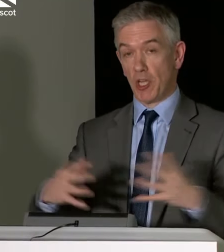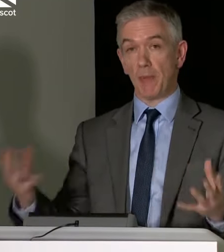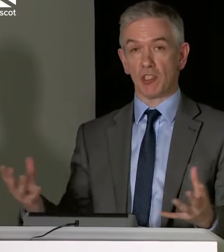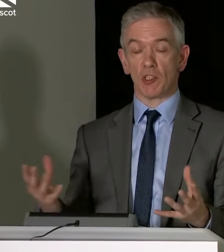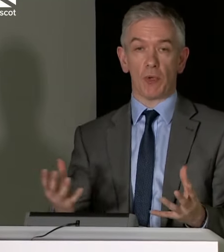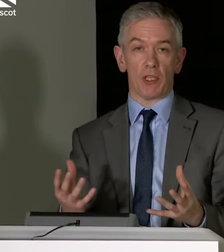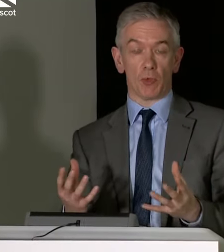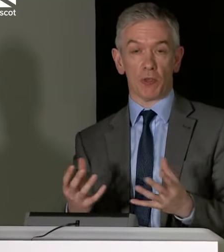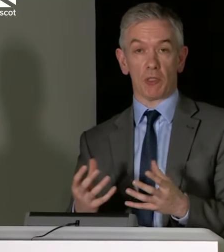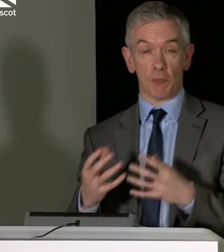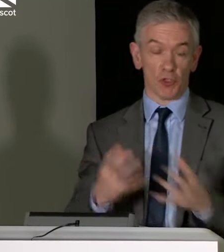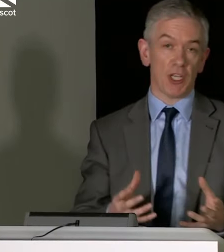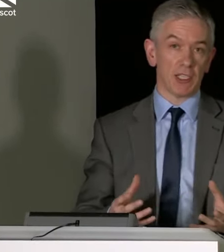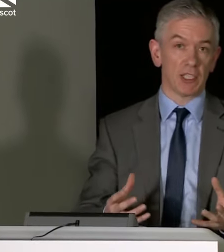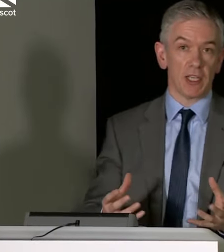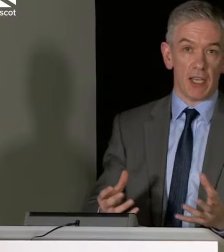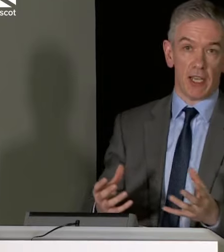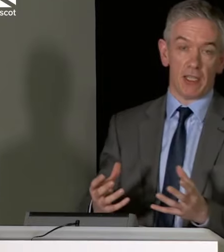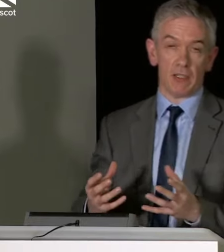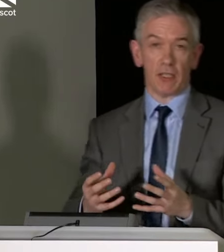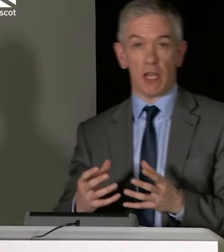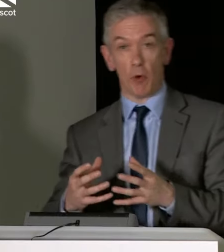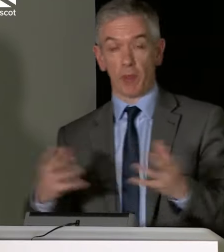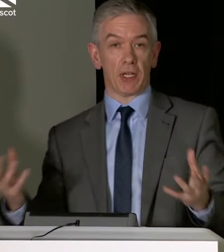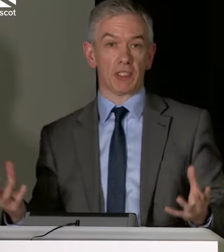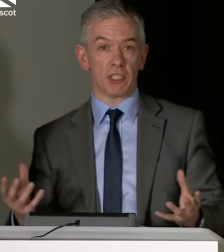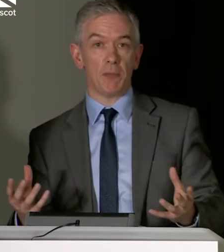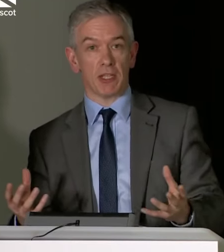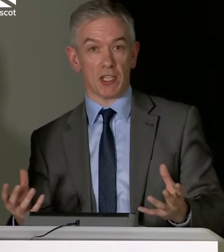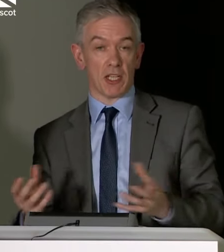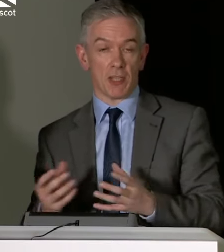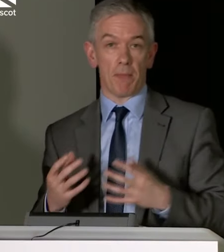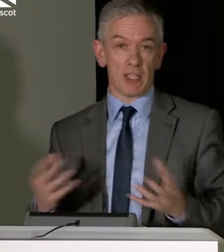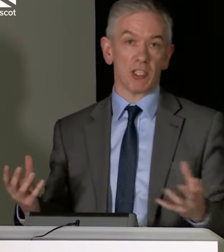medicine, the way that it is sometimes portrayed in popular entertainment is that medicine